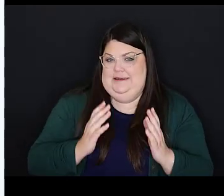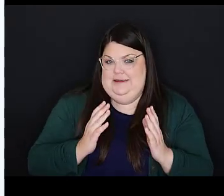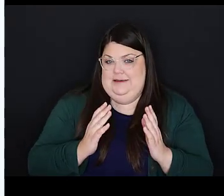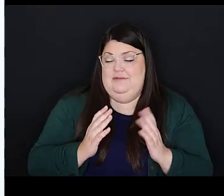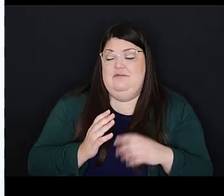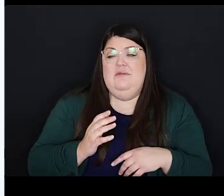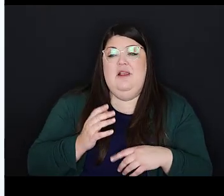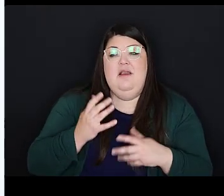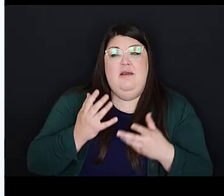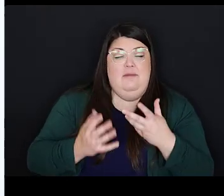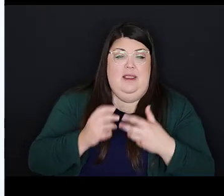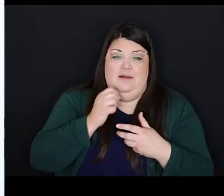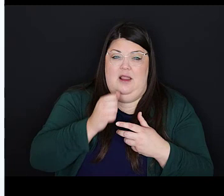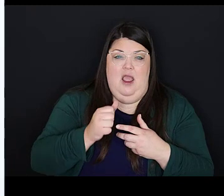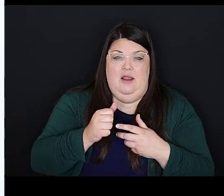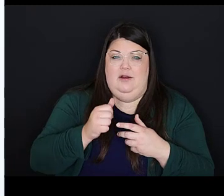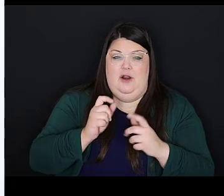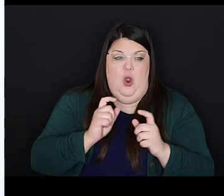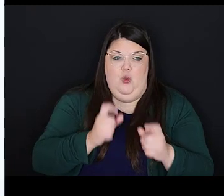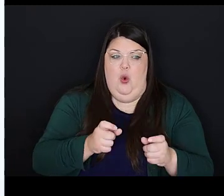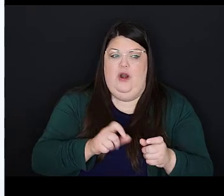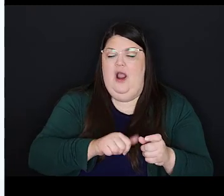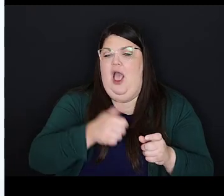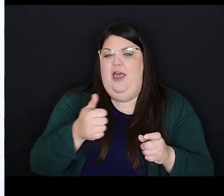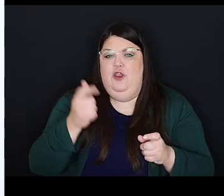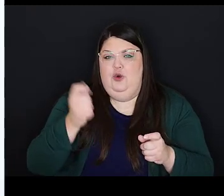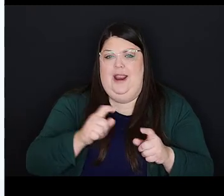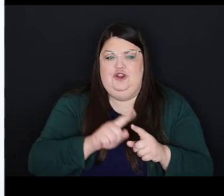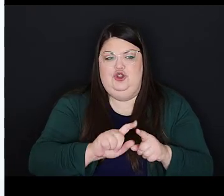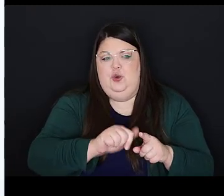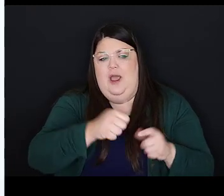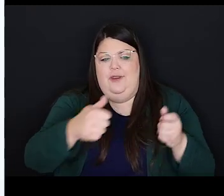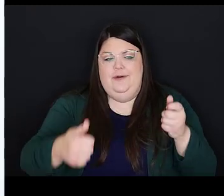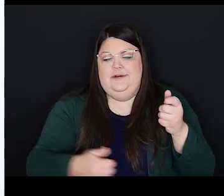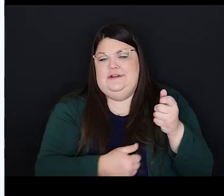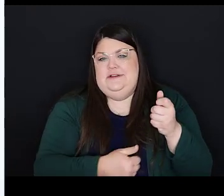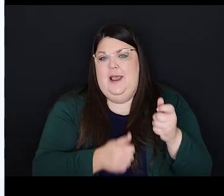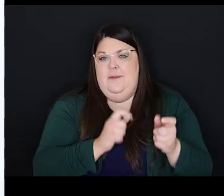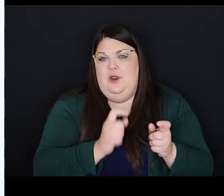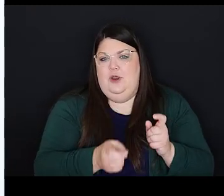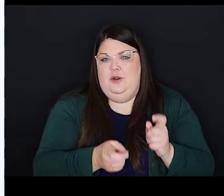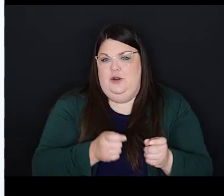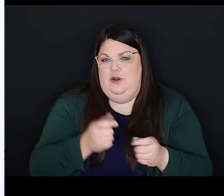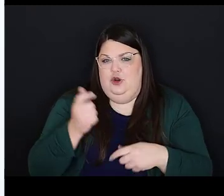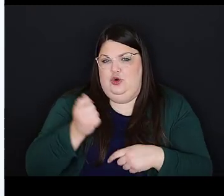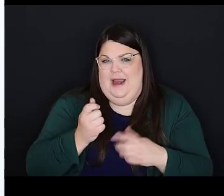may not award subgrants to entities to directly carry out project activities described in its